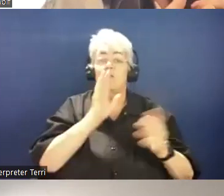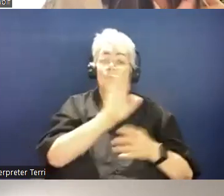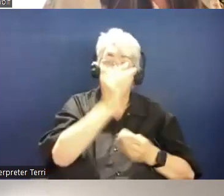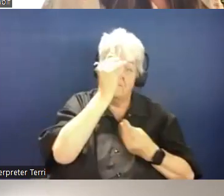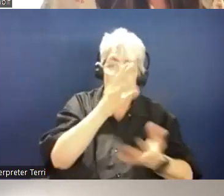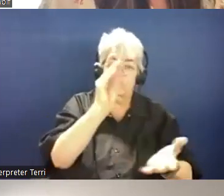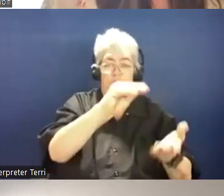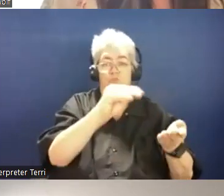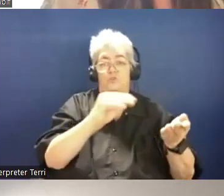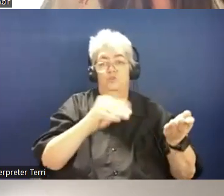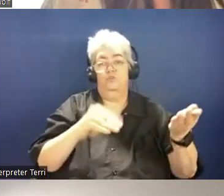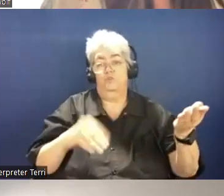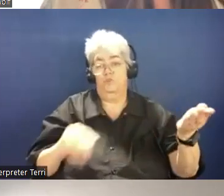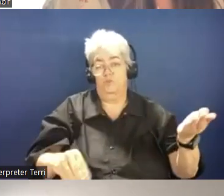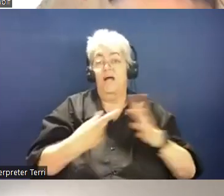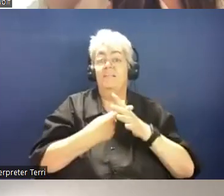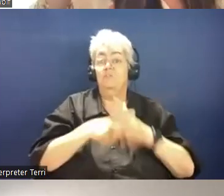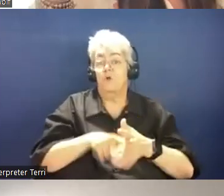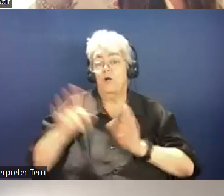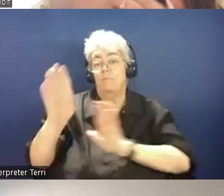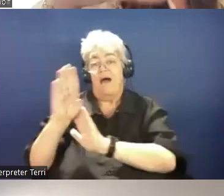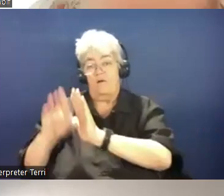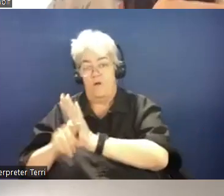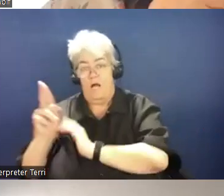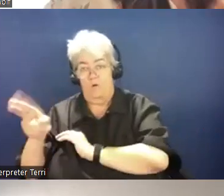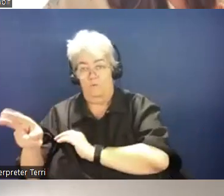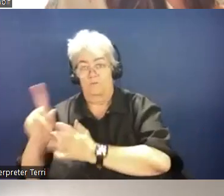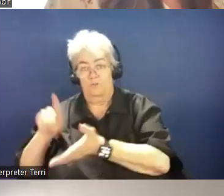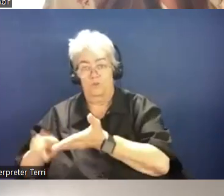they would initiate your background check, and from the point that you clear that background